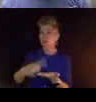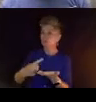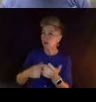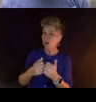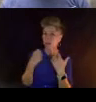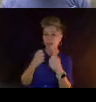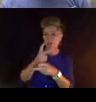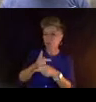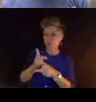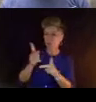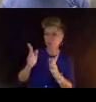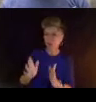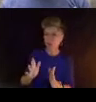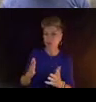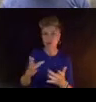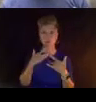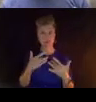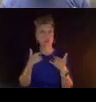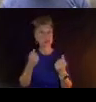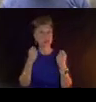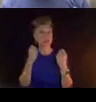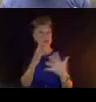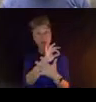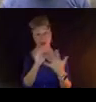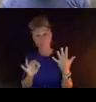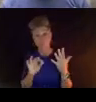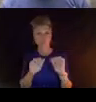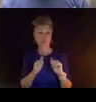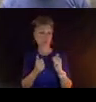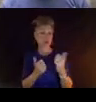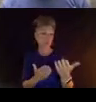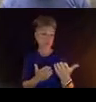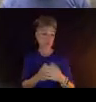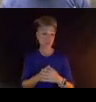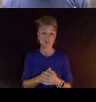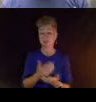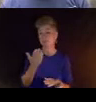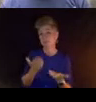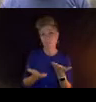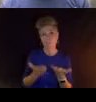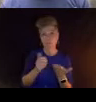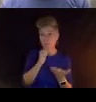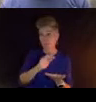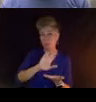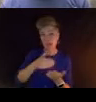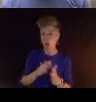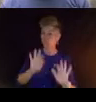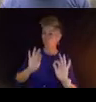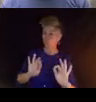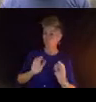we tend to have lots of options, we have lots of recommendations. They may not all work for your life but definitely have that conversation